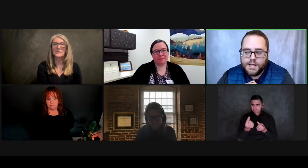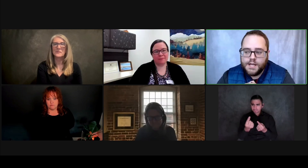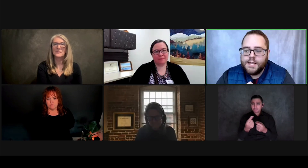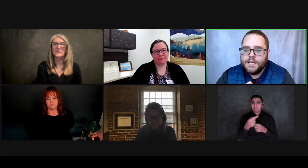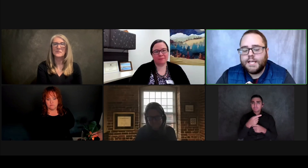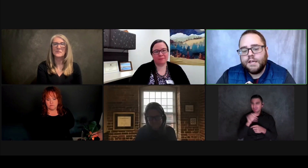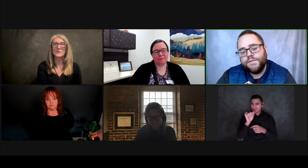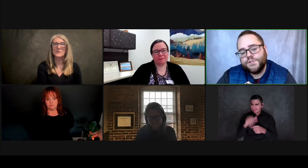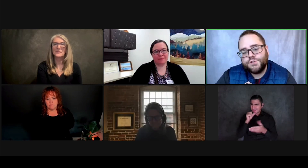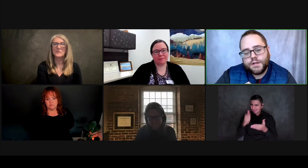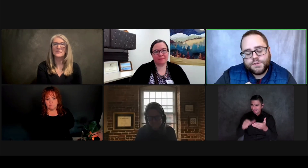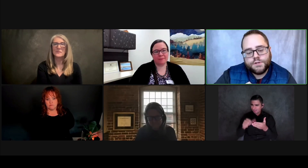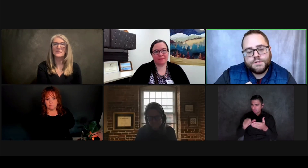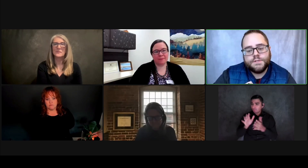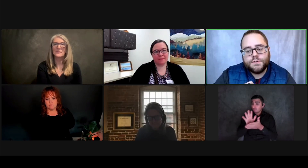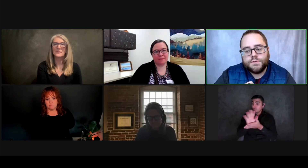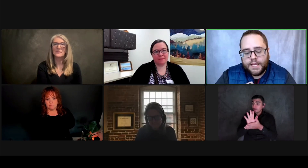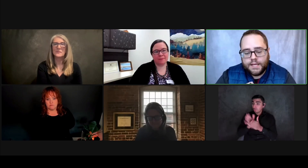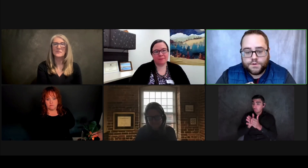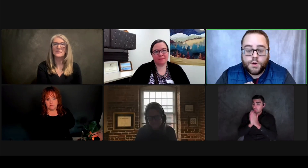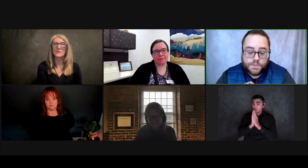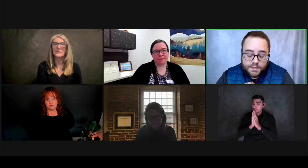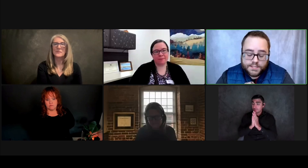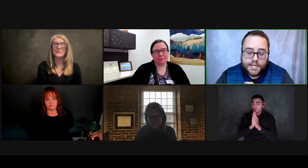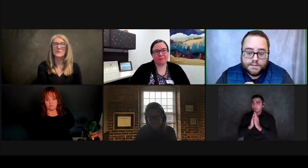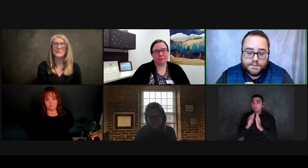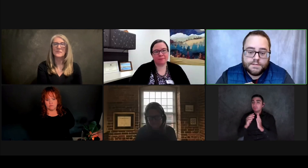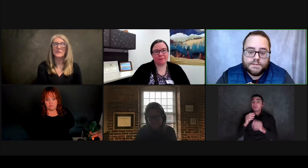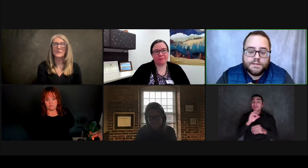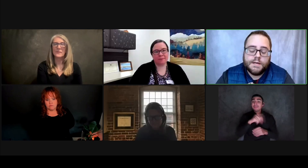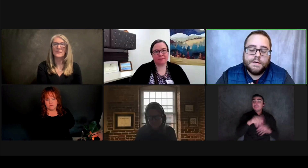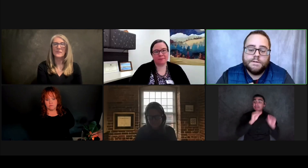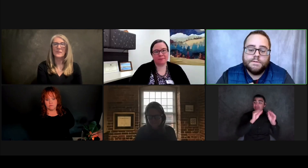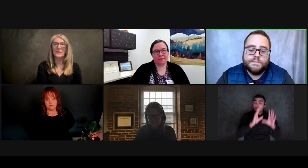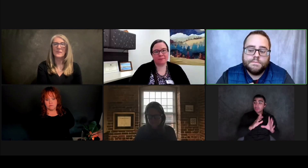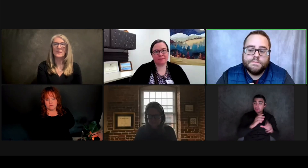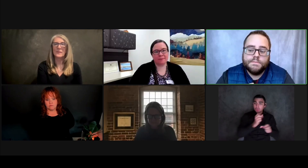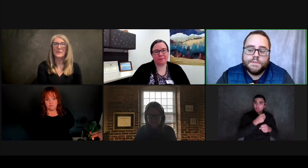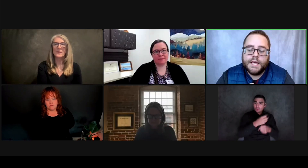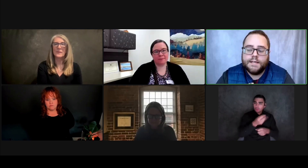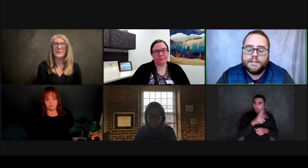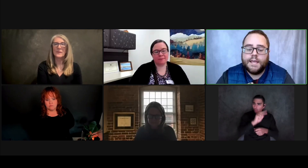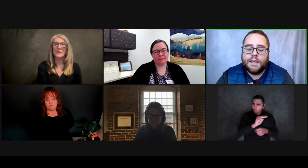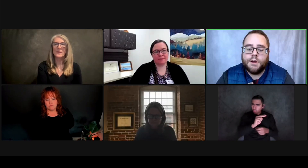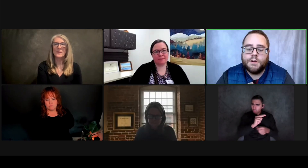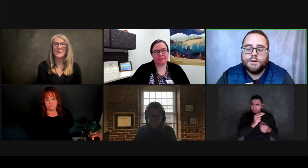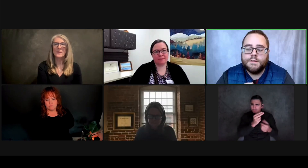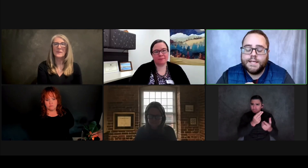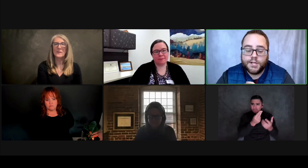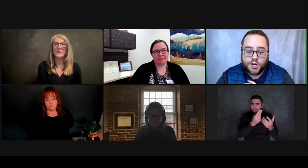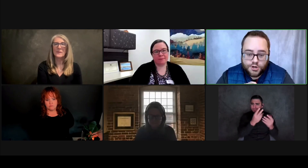is that if instructors create their own content, that they are-- they're encouraged